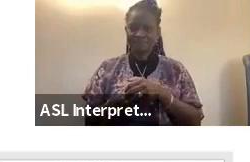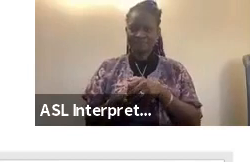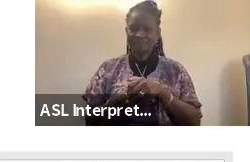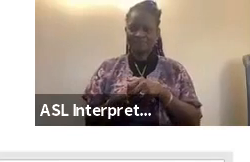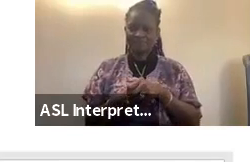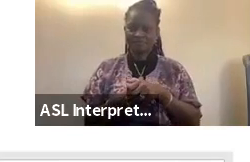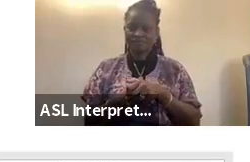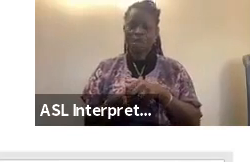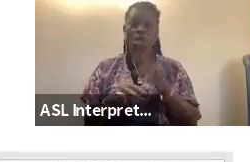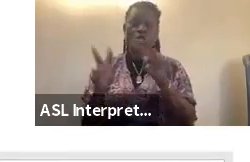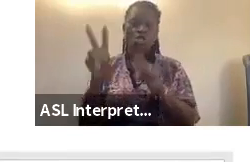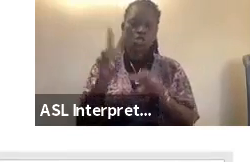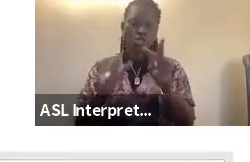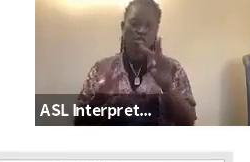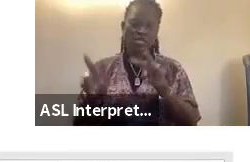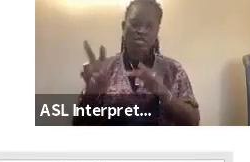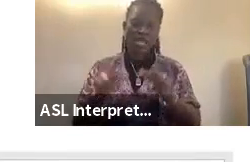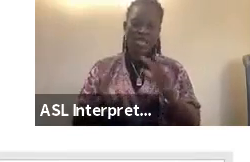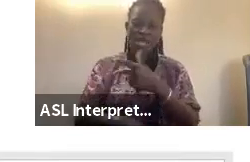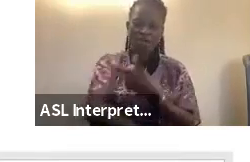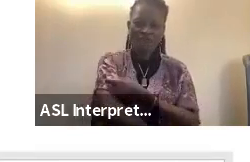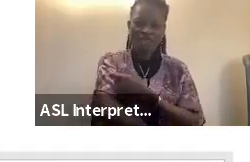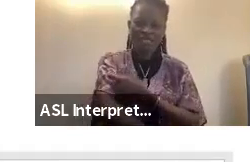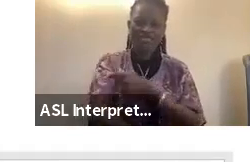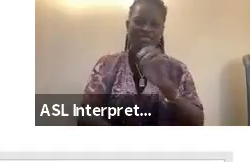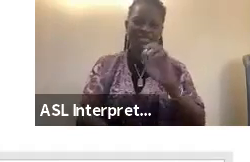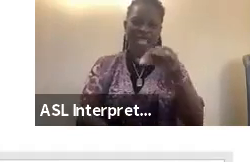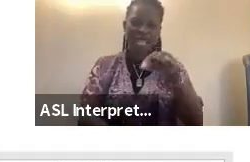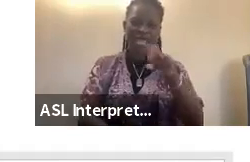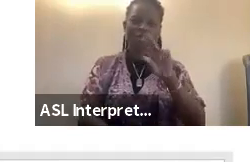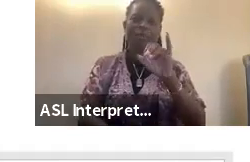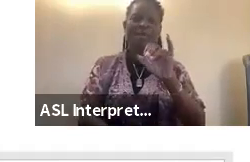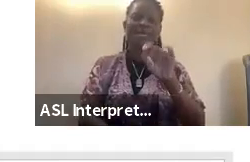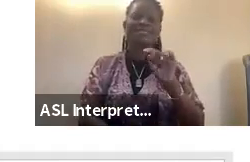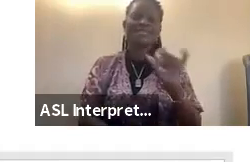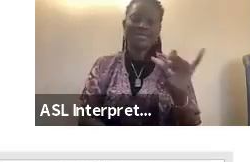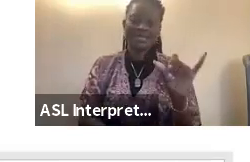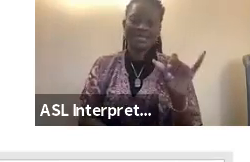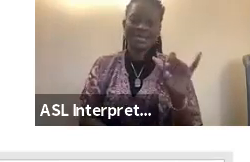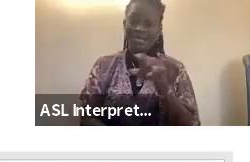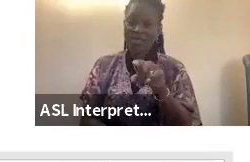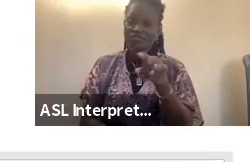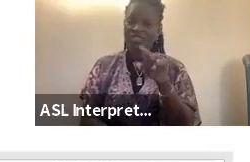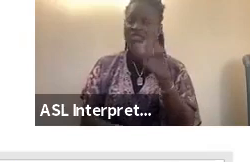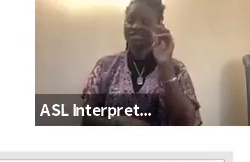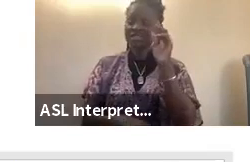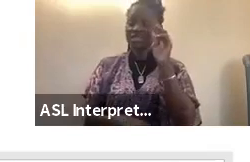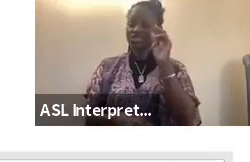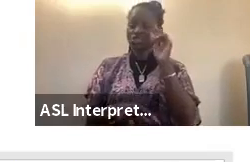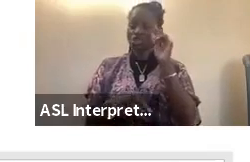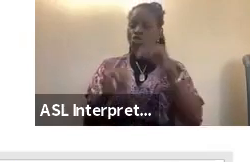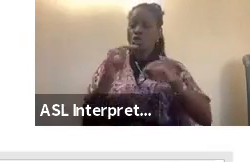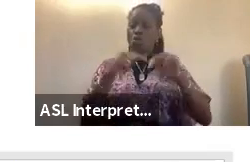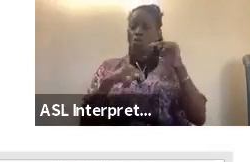Looking at our vaccine equity measures, and this is again referring back to the Healthy Places Index quartile